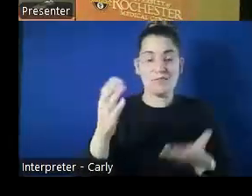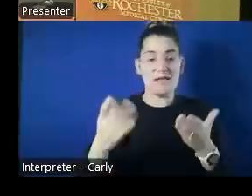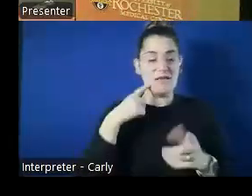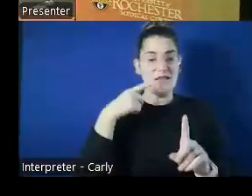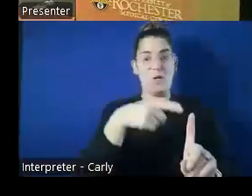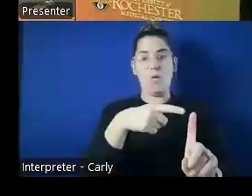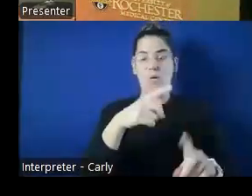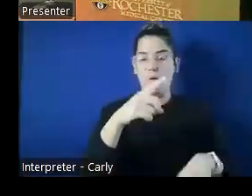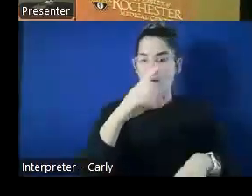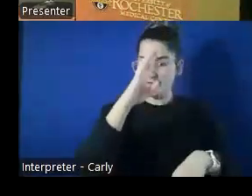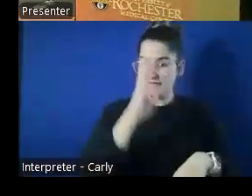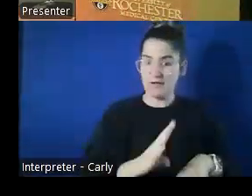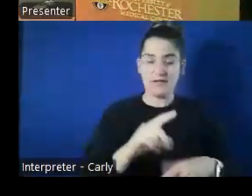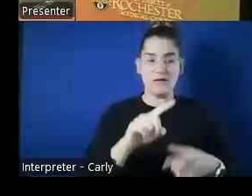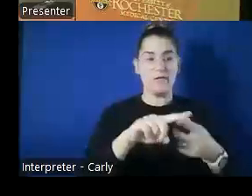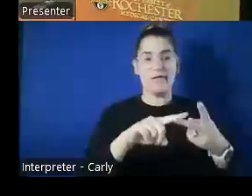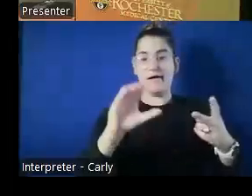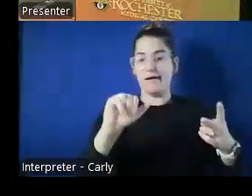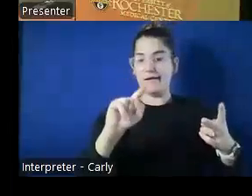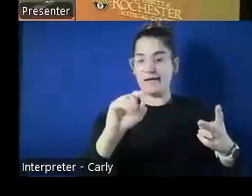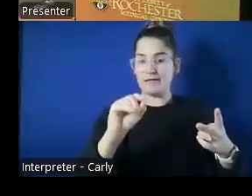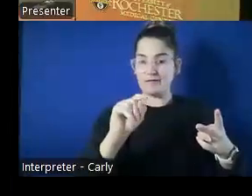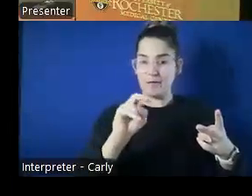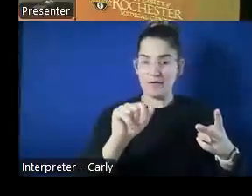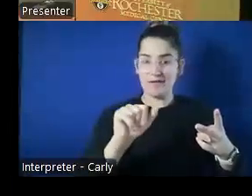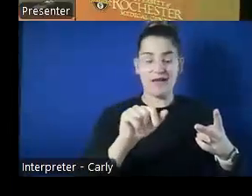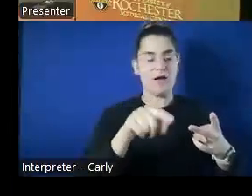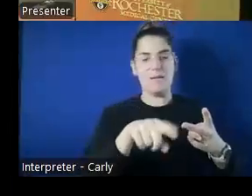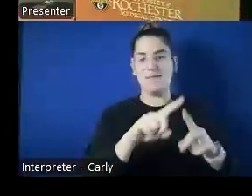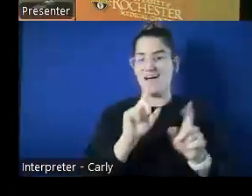kind of you know a psychotic exacerbation when in fact they're actually having an MI and it's missed